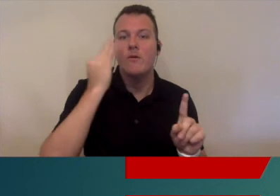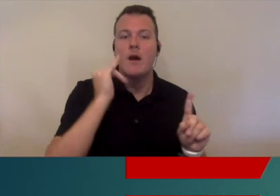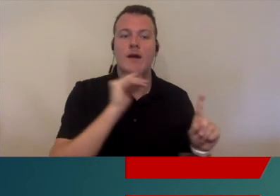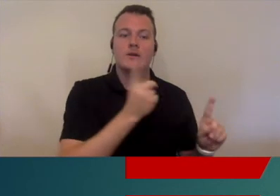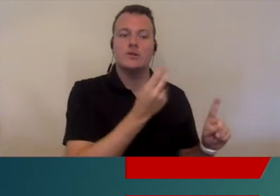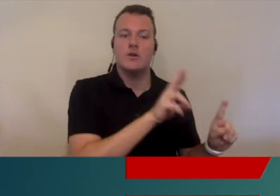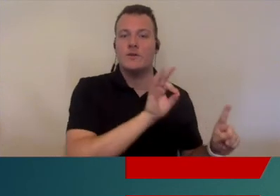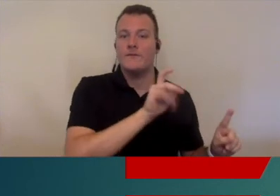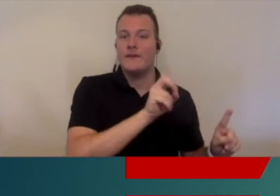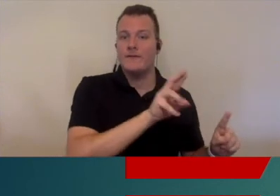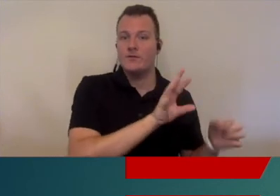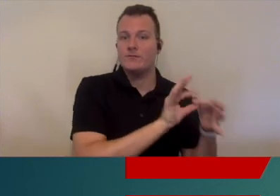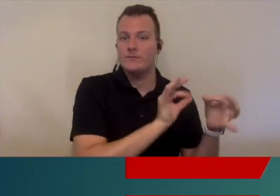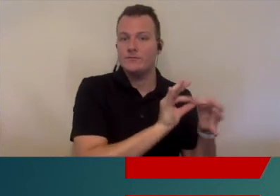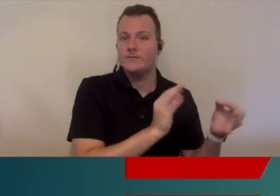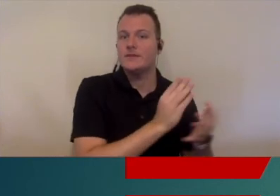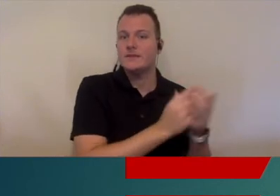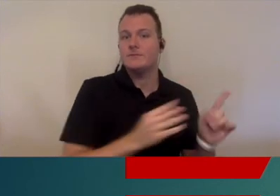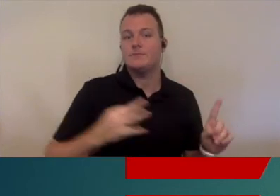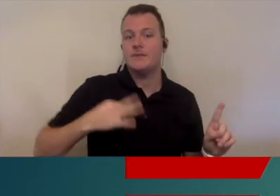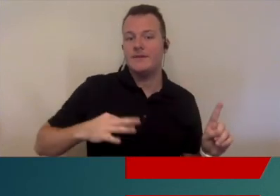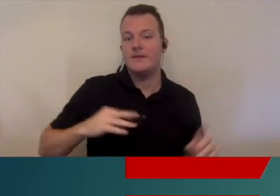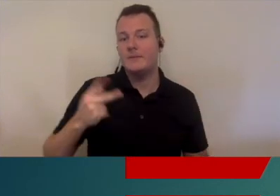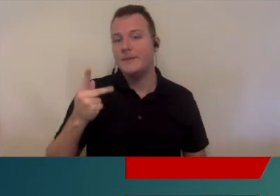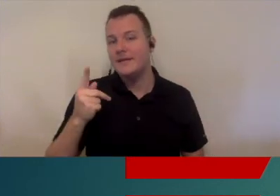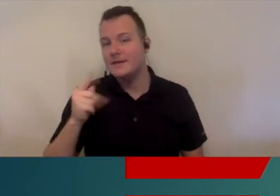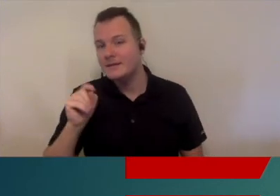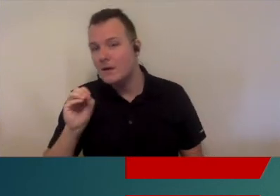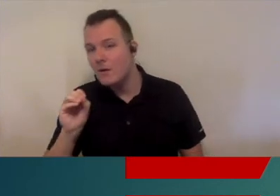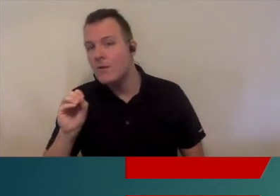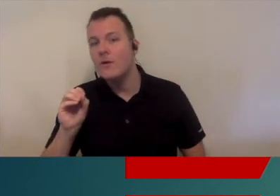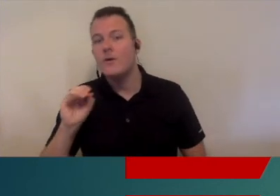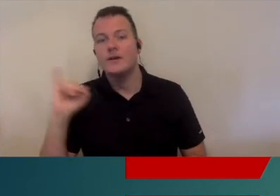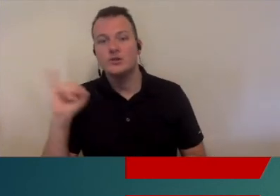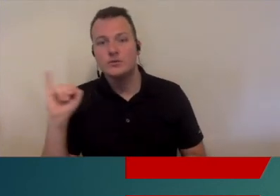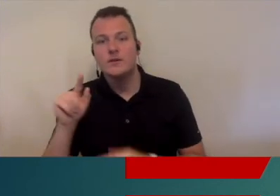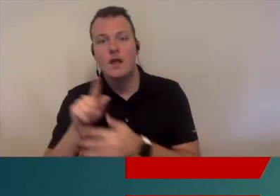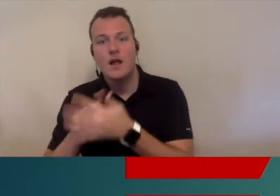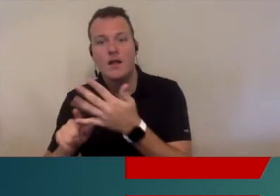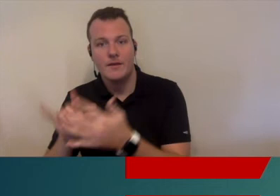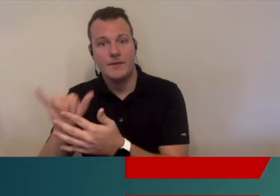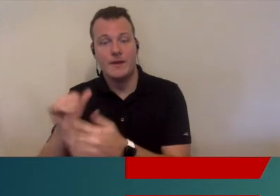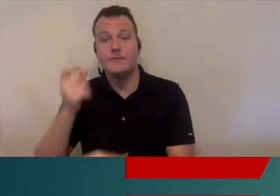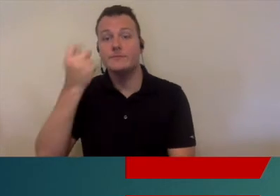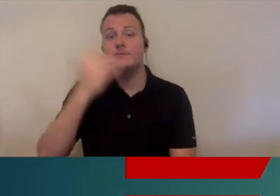Megann Faivre just talked about some of those benefit packages. In my world, PTO